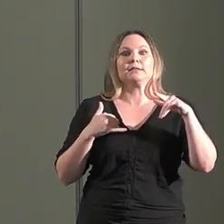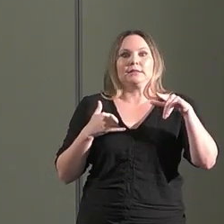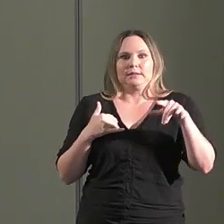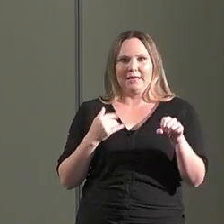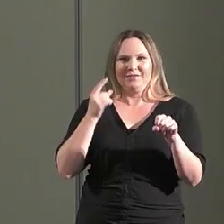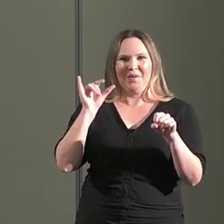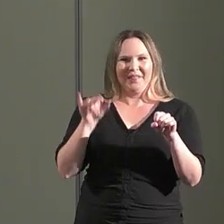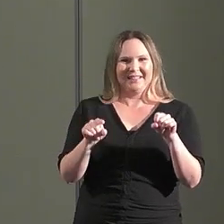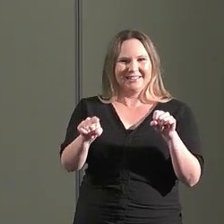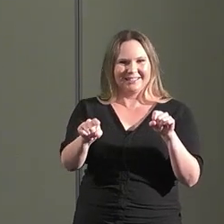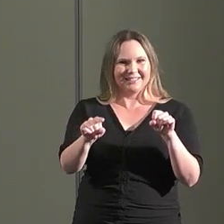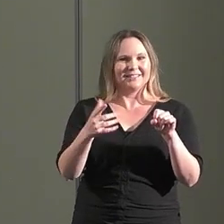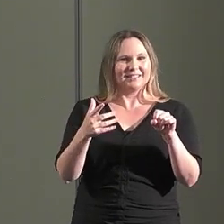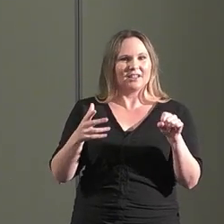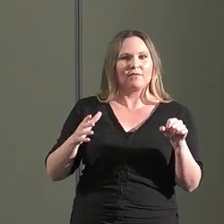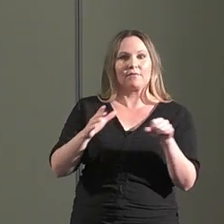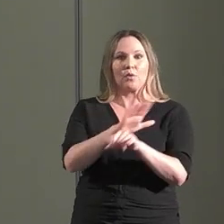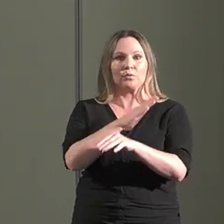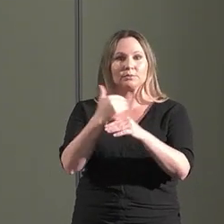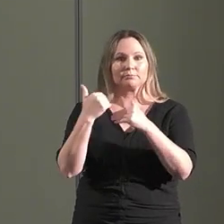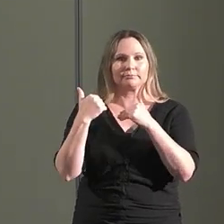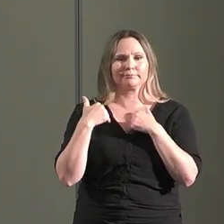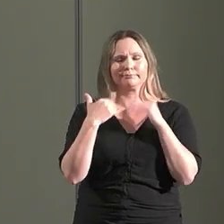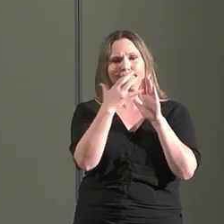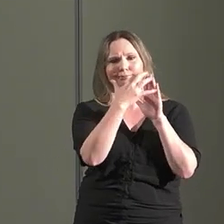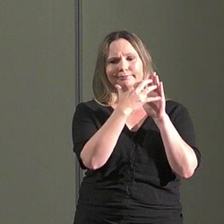There is an entire responsibility section.